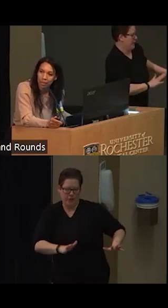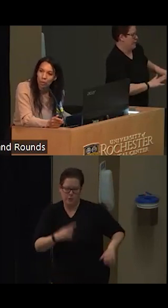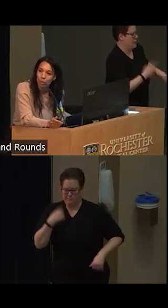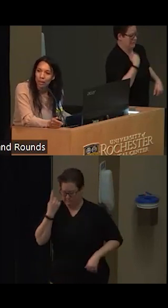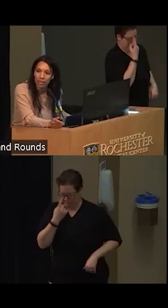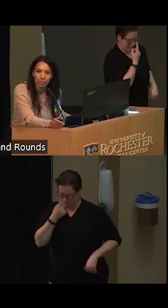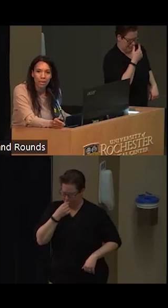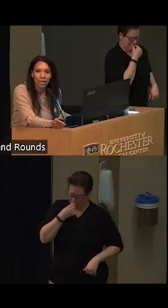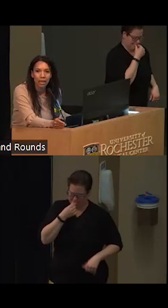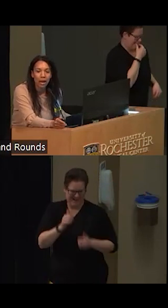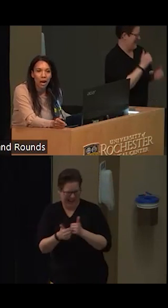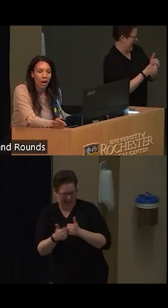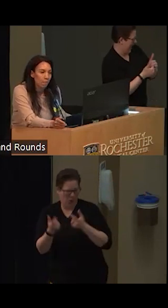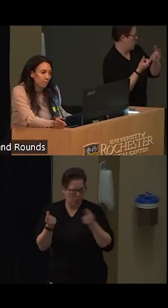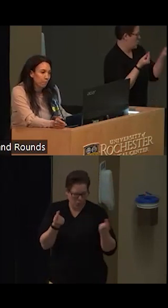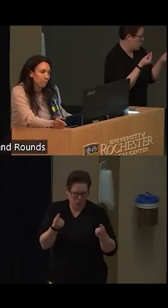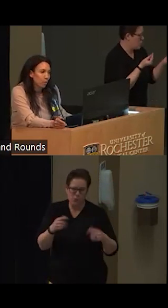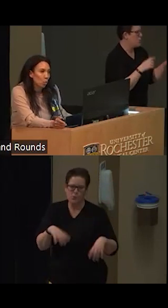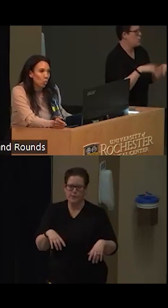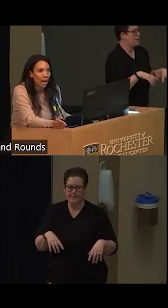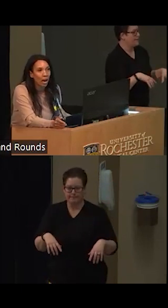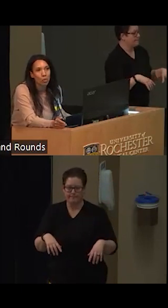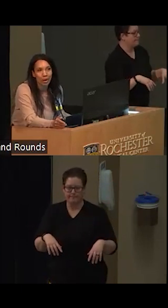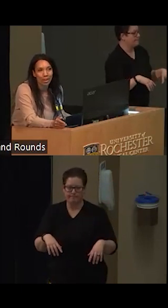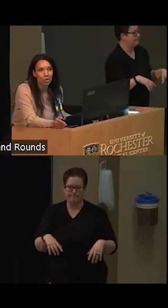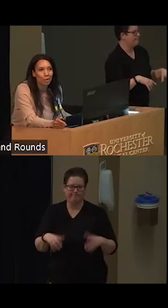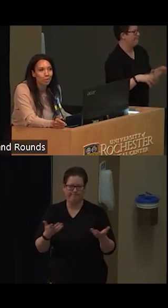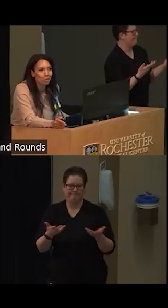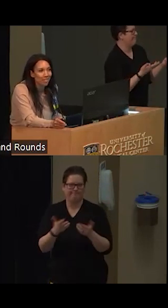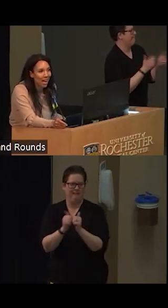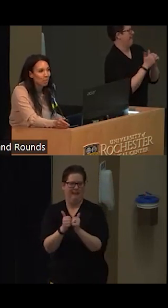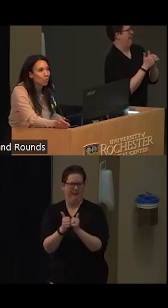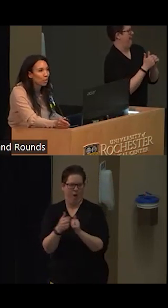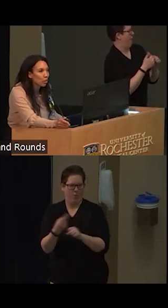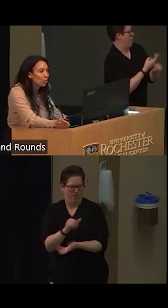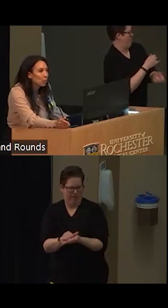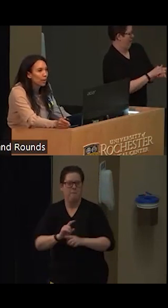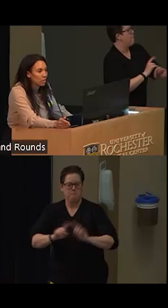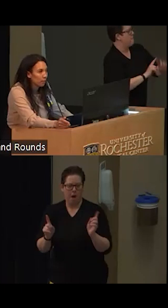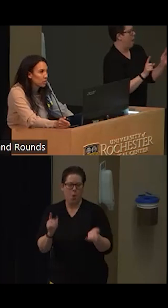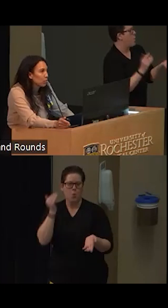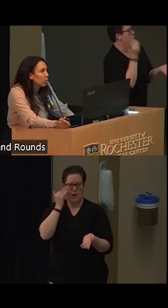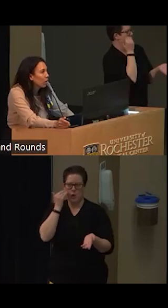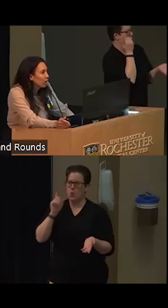exactly where we wanted it to be um how we wanted to implement that but we knew we wanted space for